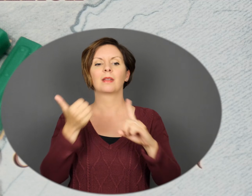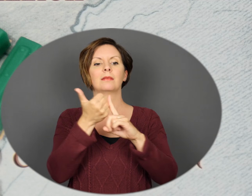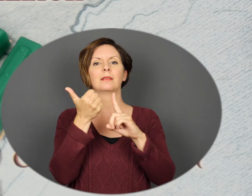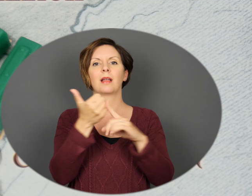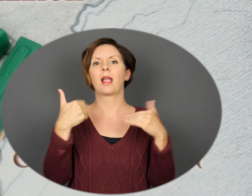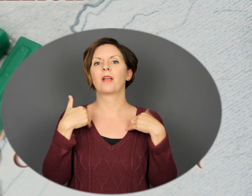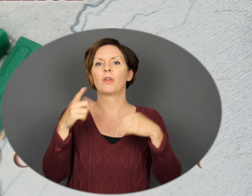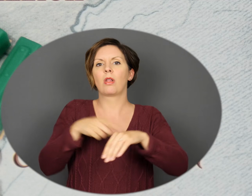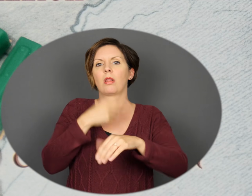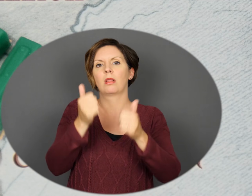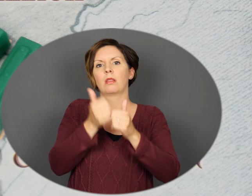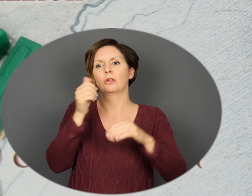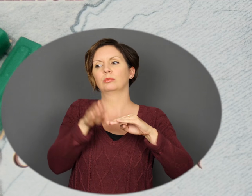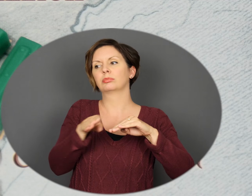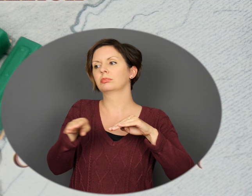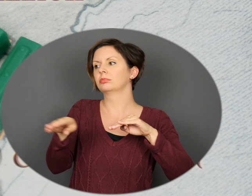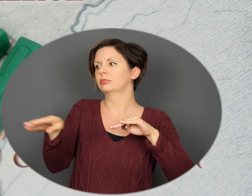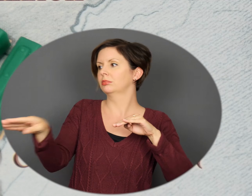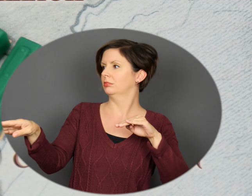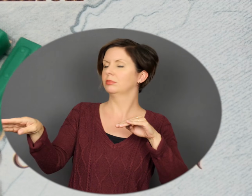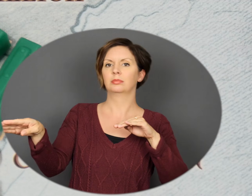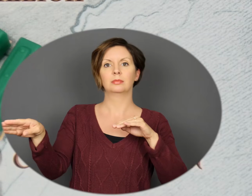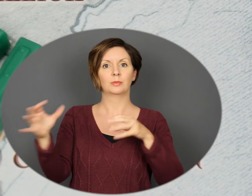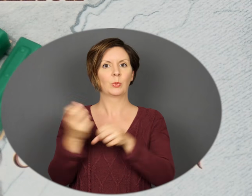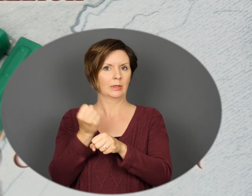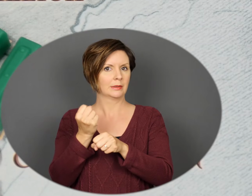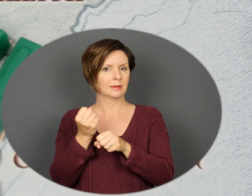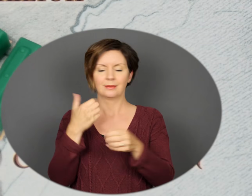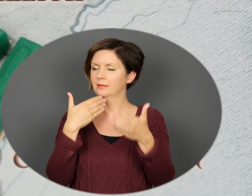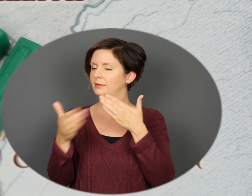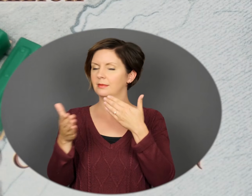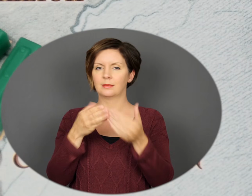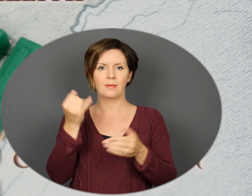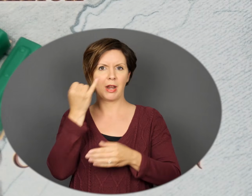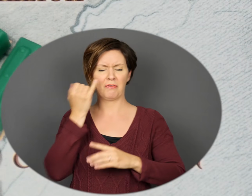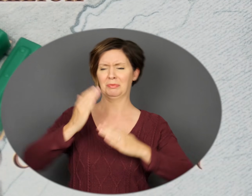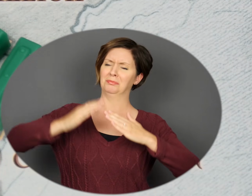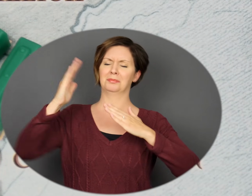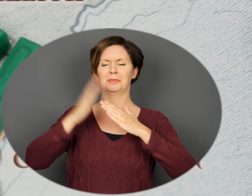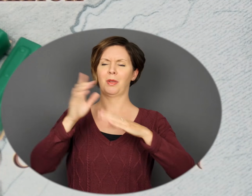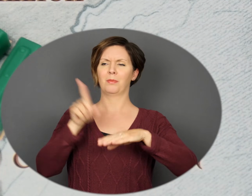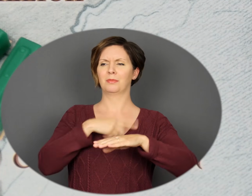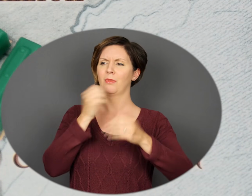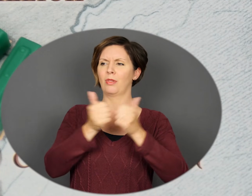continuous path of their train cars is the winner even if they didn't have the longest continuous path